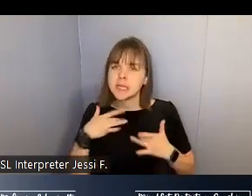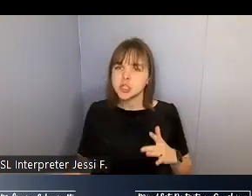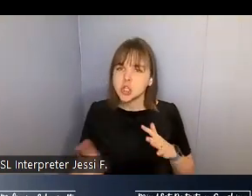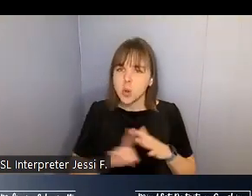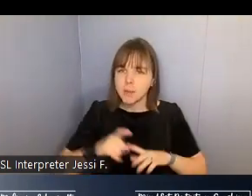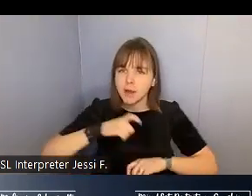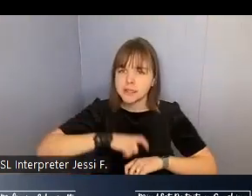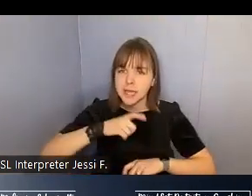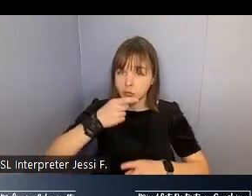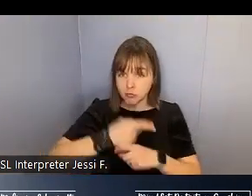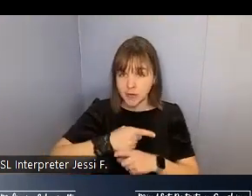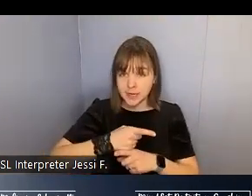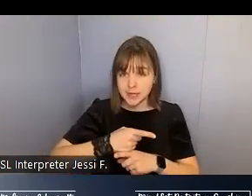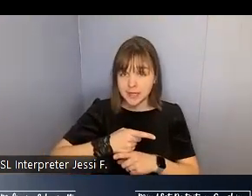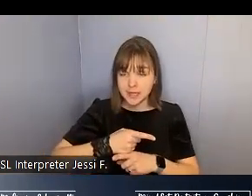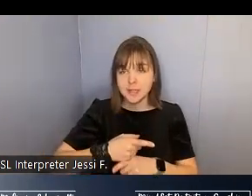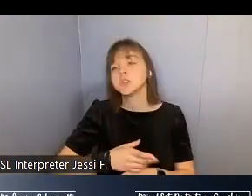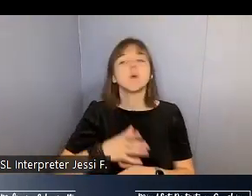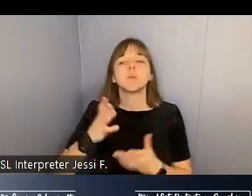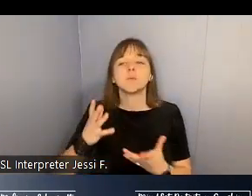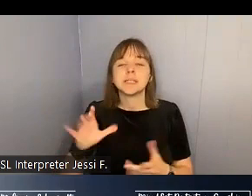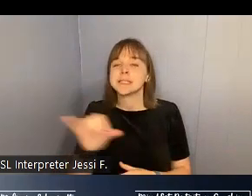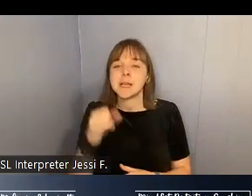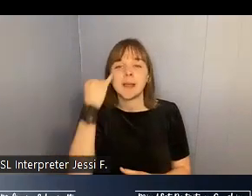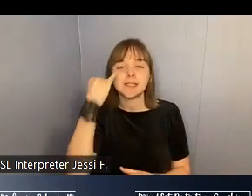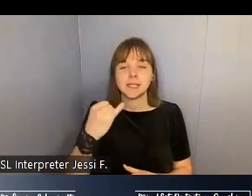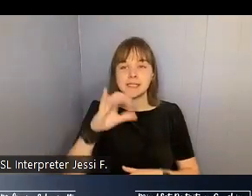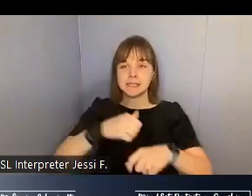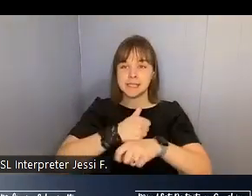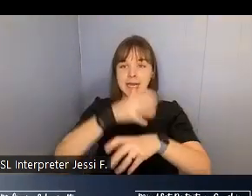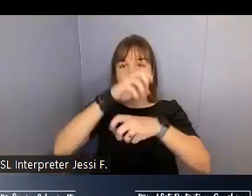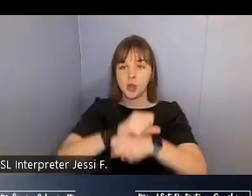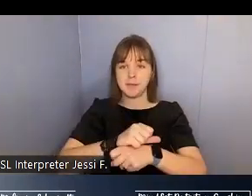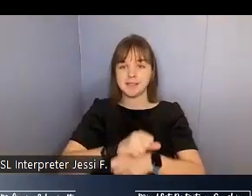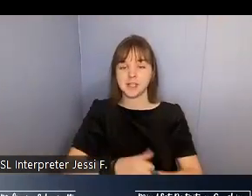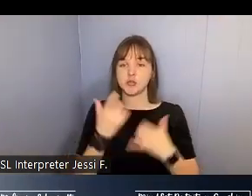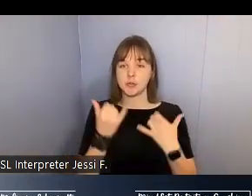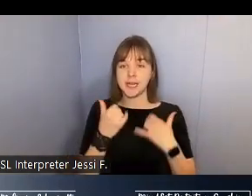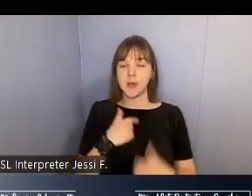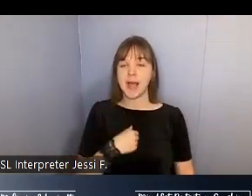show up unless you have to. So put it on your calendar-- same for exercise. And honor it the same way you honor